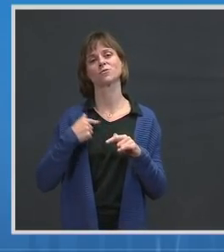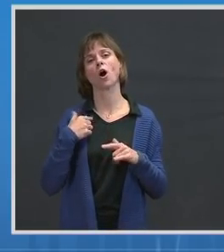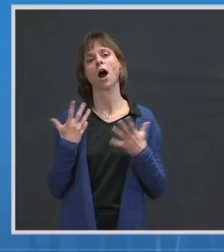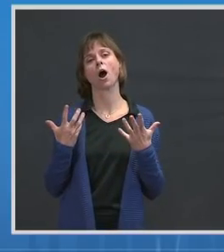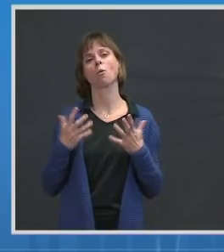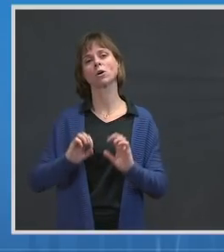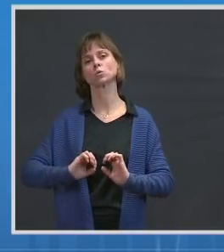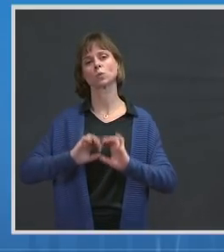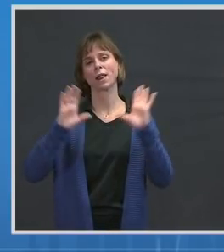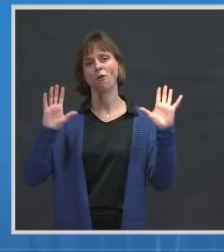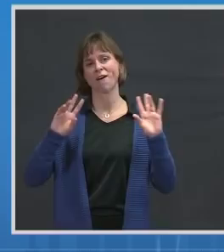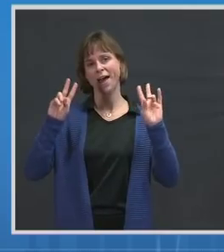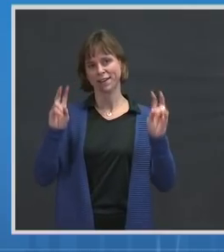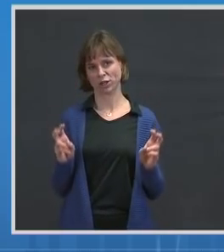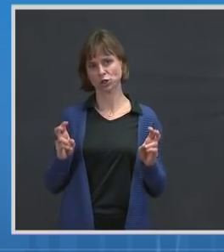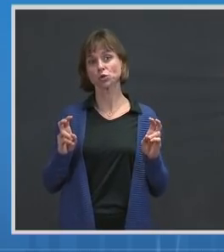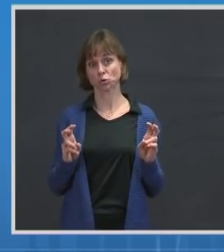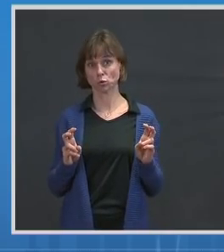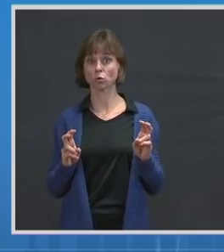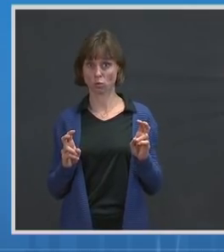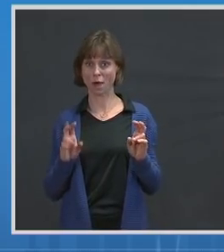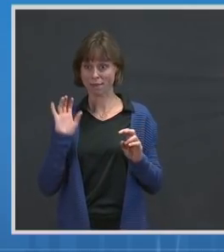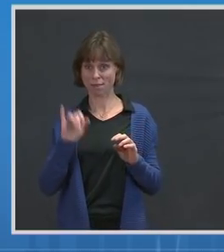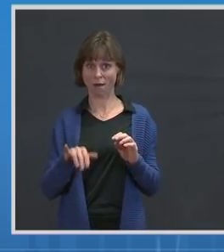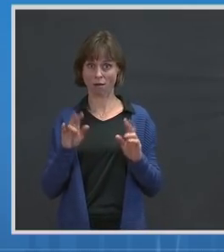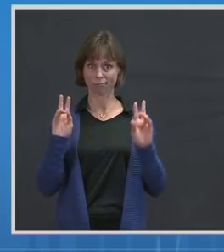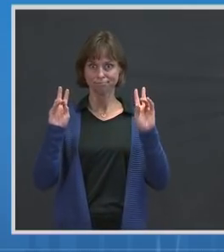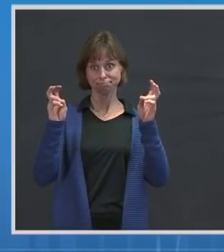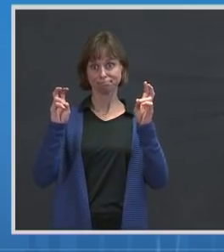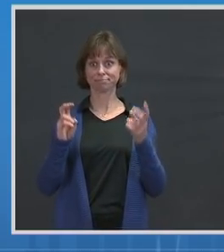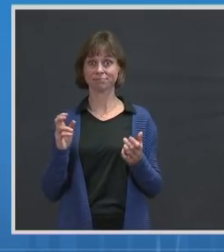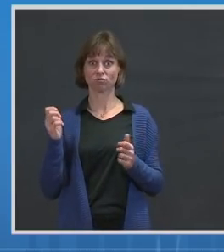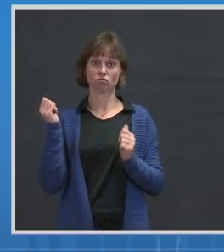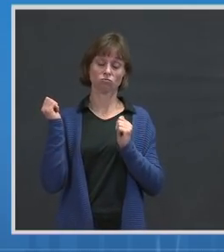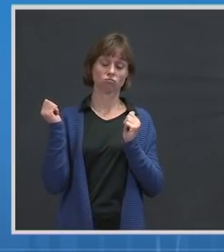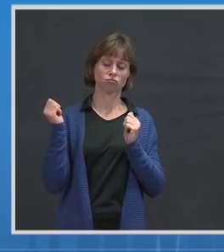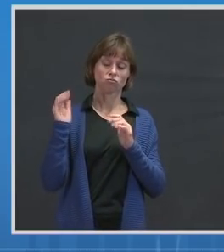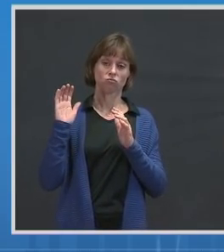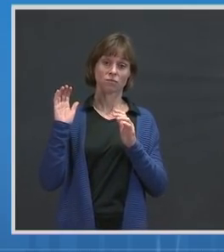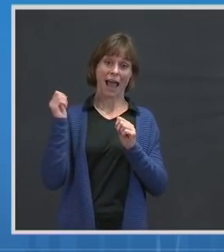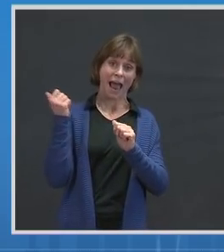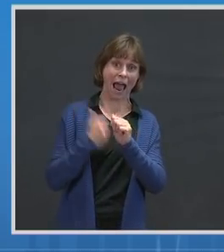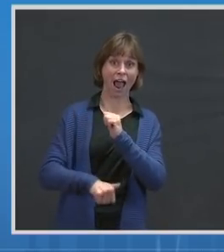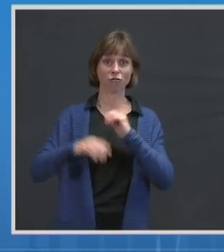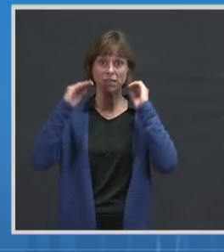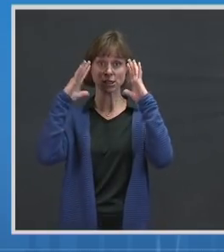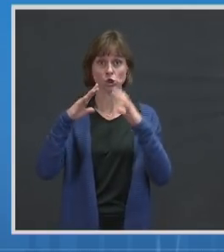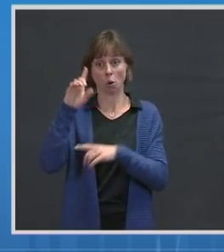of having to get every teacher vaccinated before you can really open schools and get children back to schools.